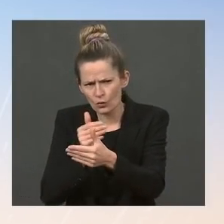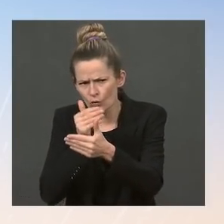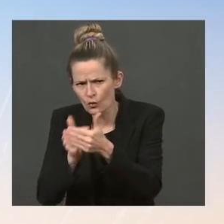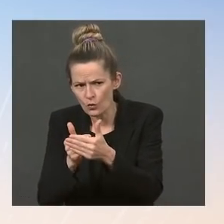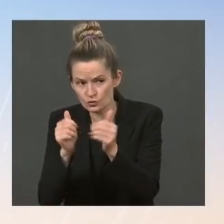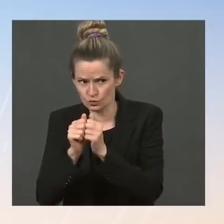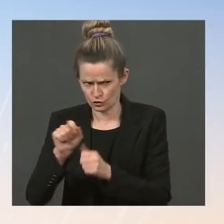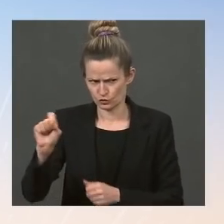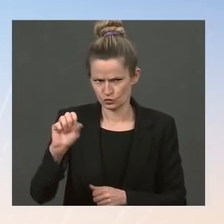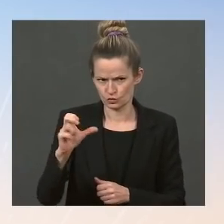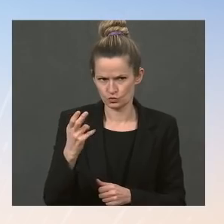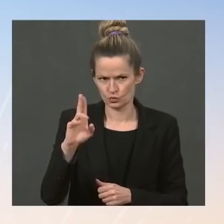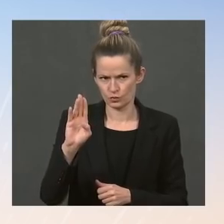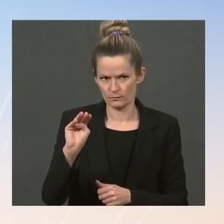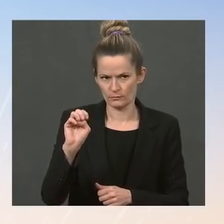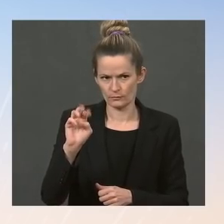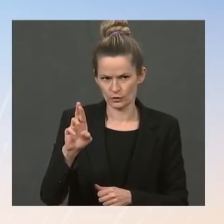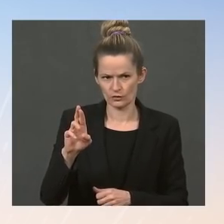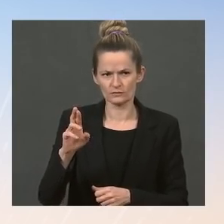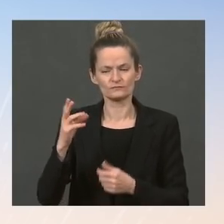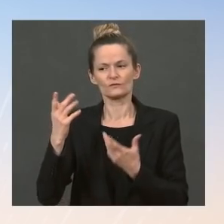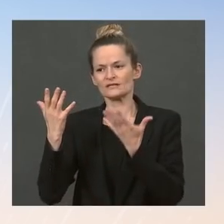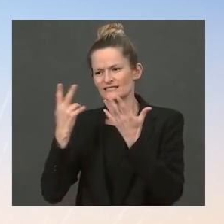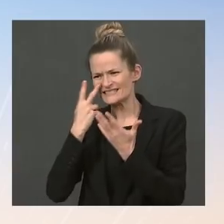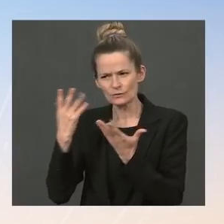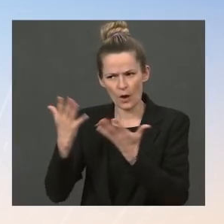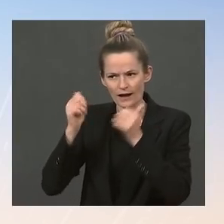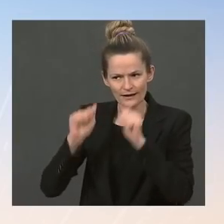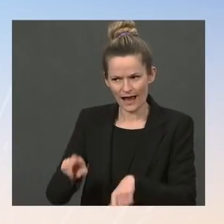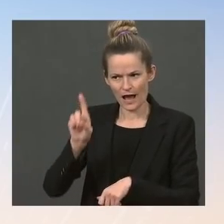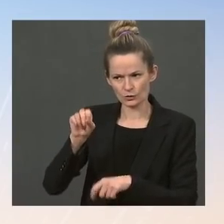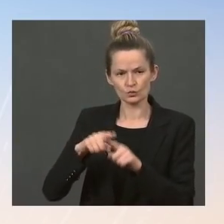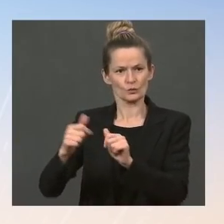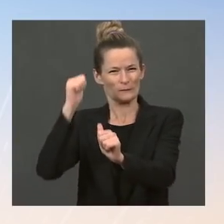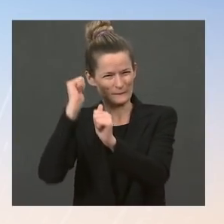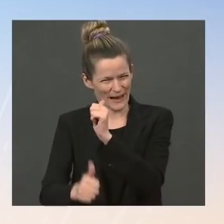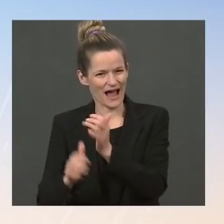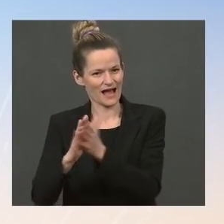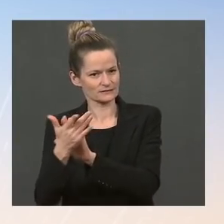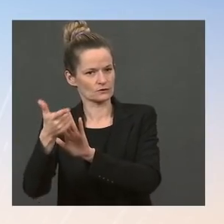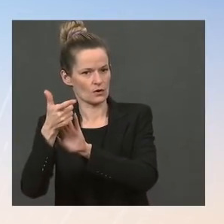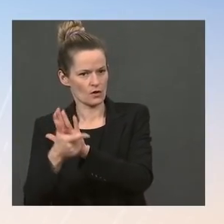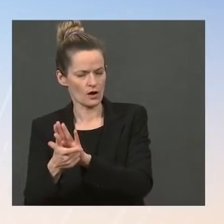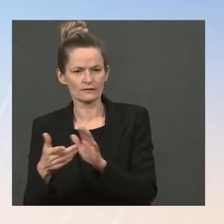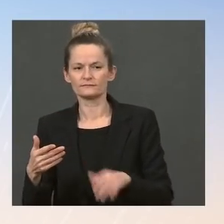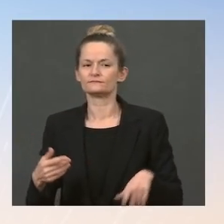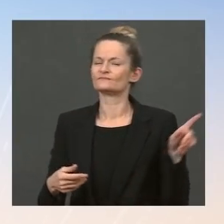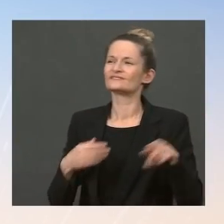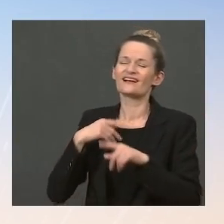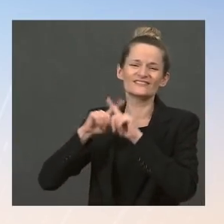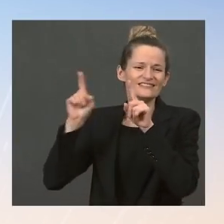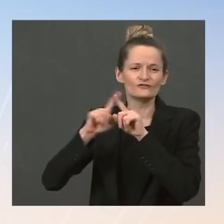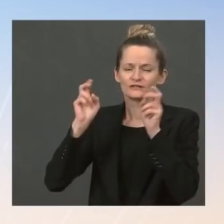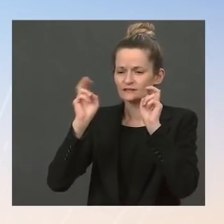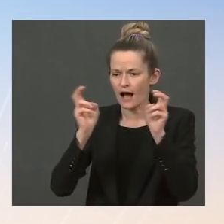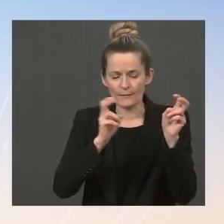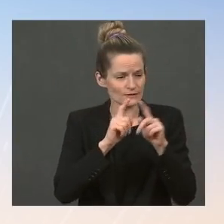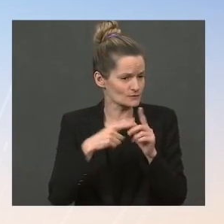The Press: But has he broached the subject of the filibuster on that? Ms. Psaki: There are a range of topics that are discussed and raised. The President's view hasn't changed. There are more steps forward,